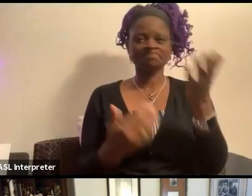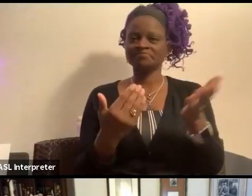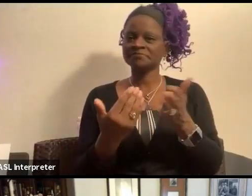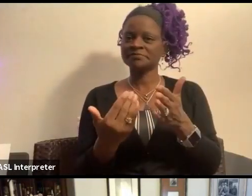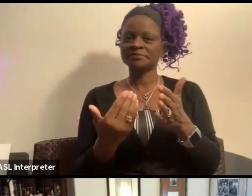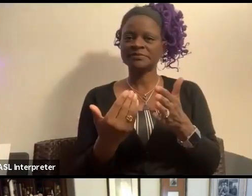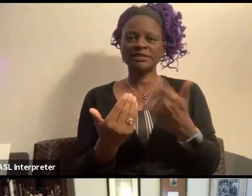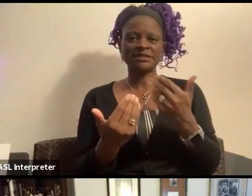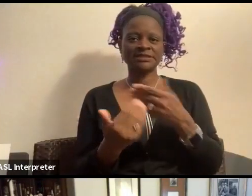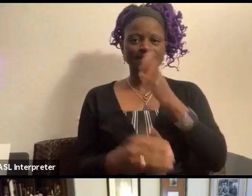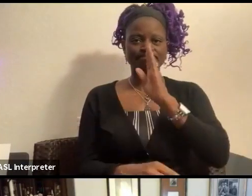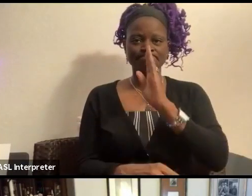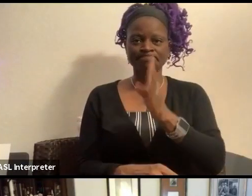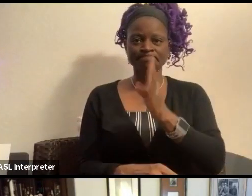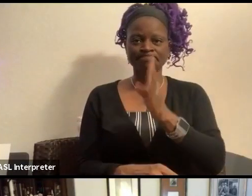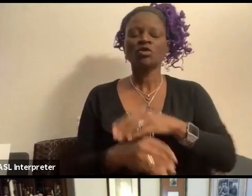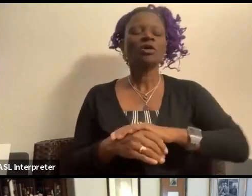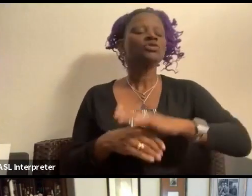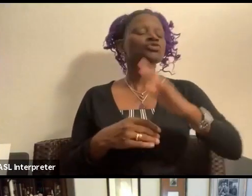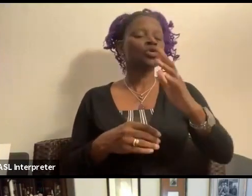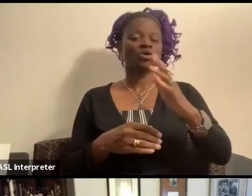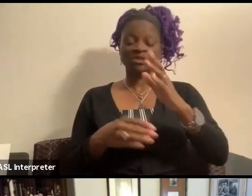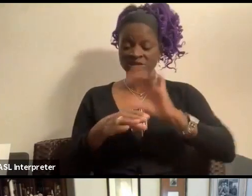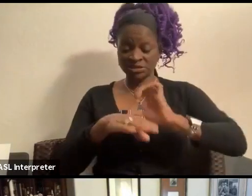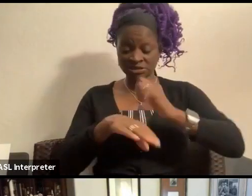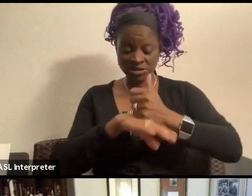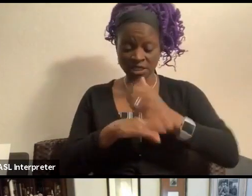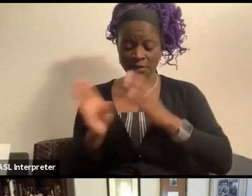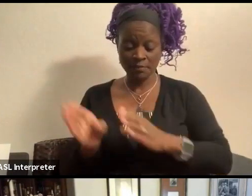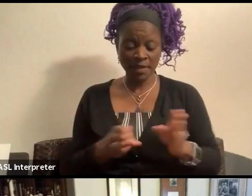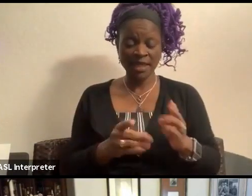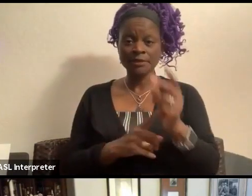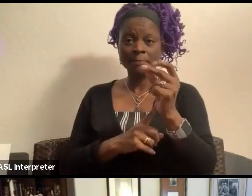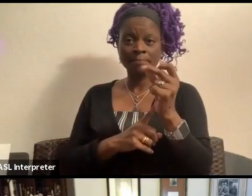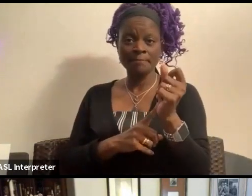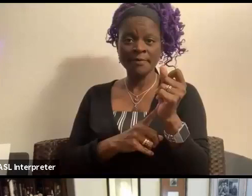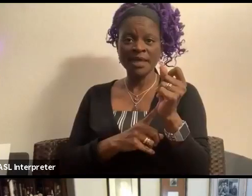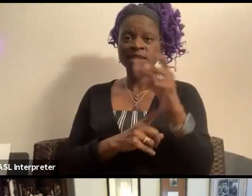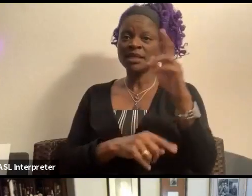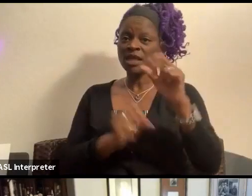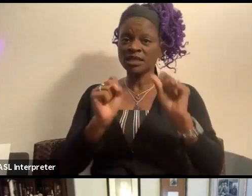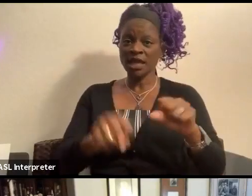a plan as soon as vaccinations become available to to set some priorities, to